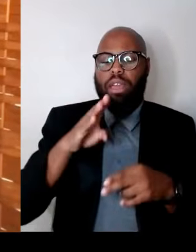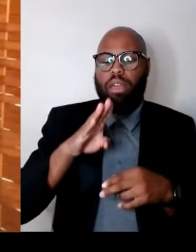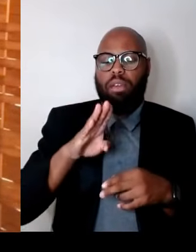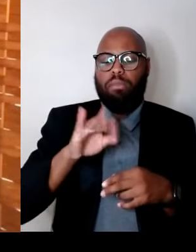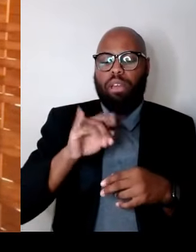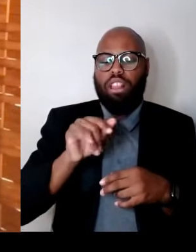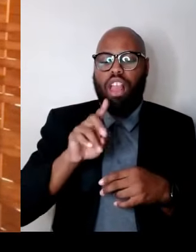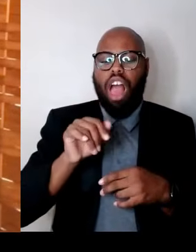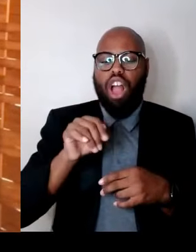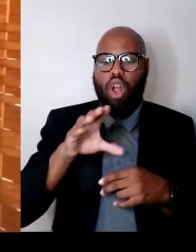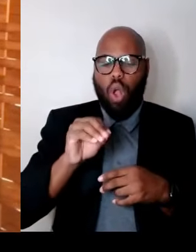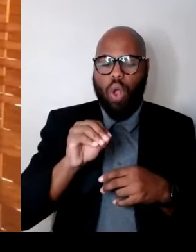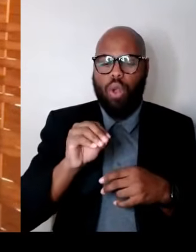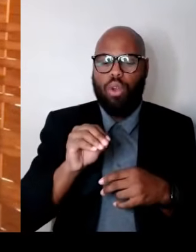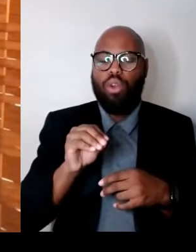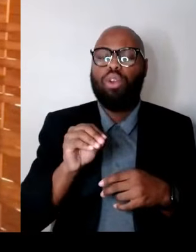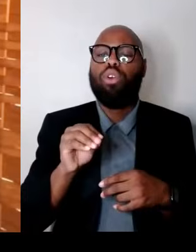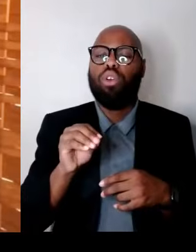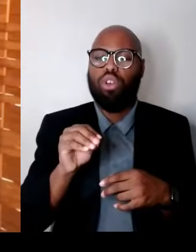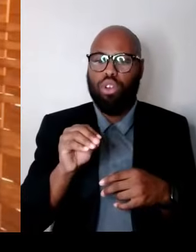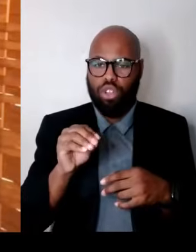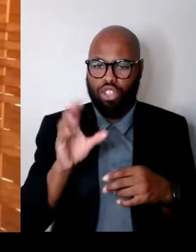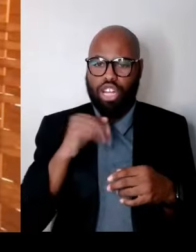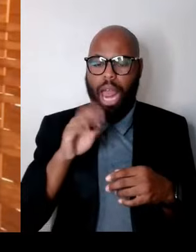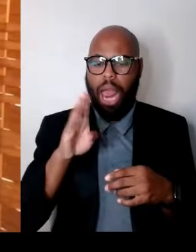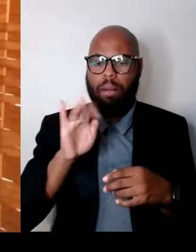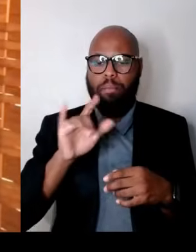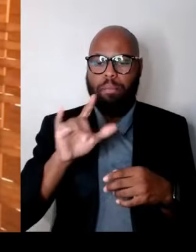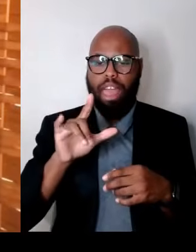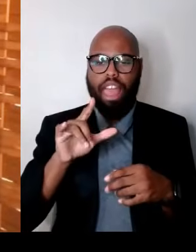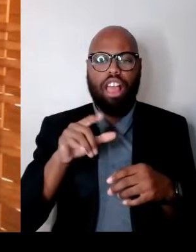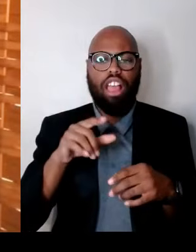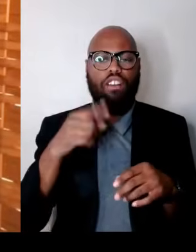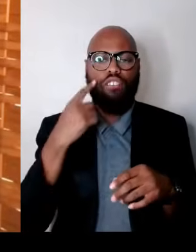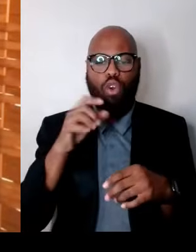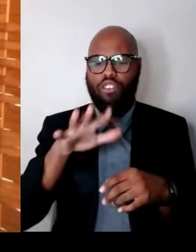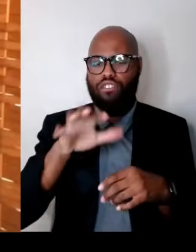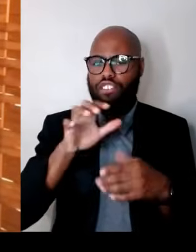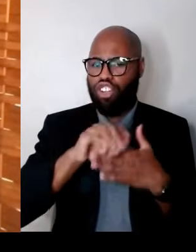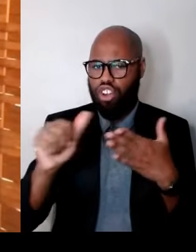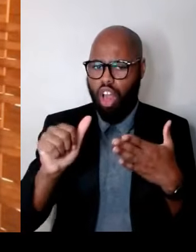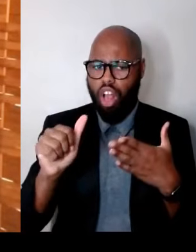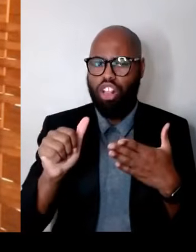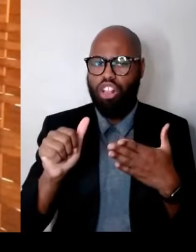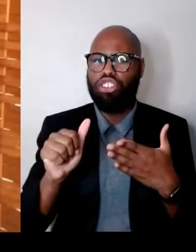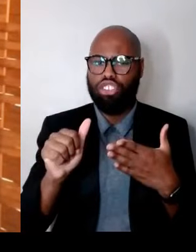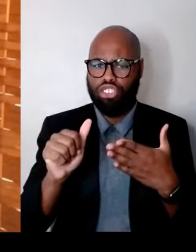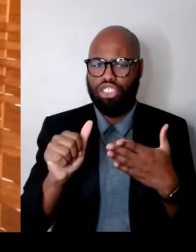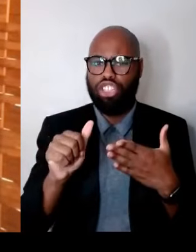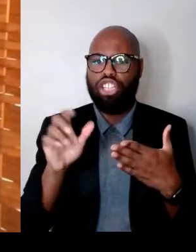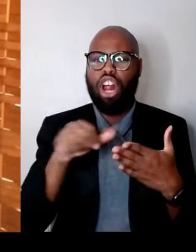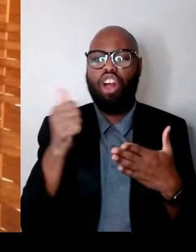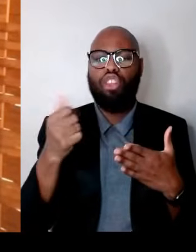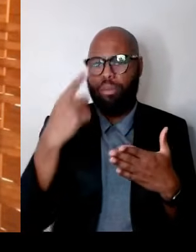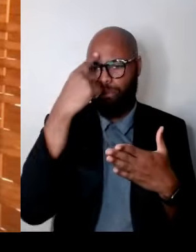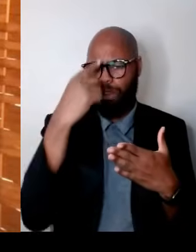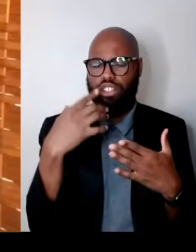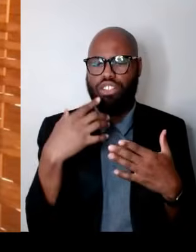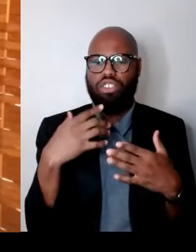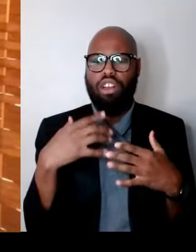She was in Riker. She had a bill for $500. And she had other mental challenges and suffer from epilepsy.